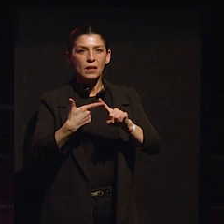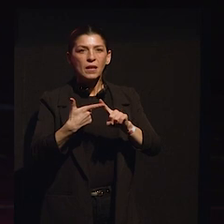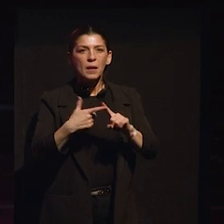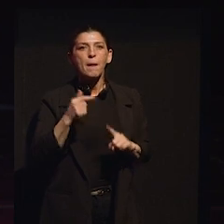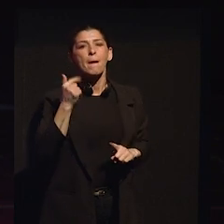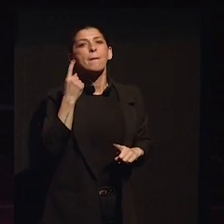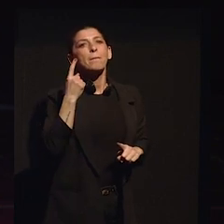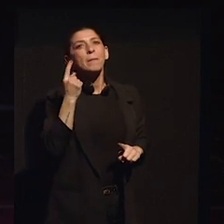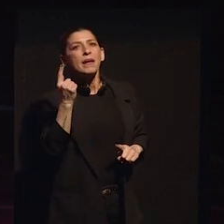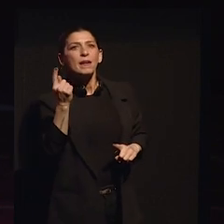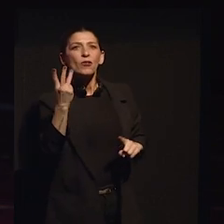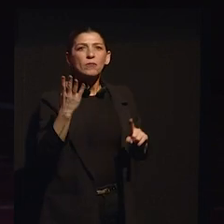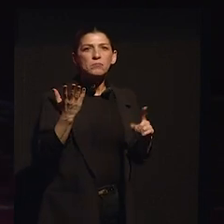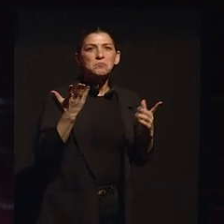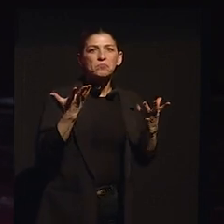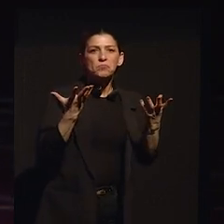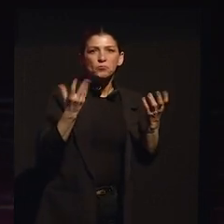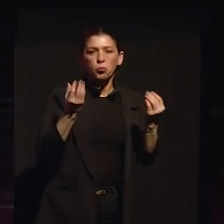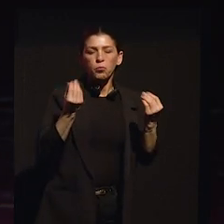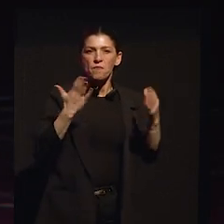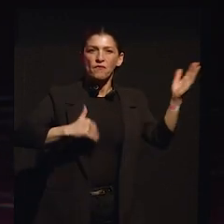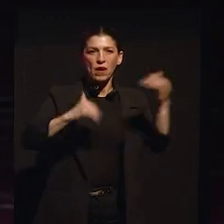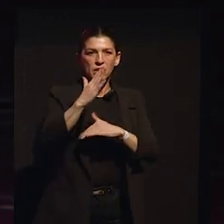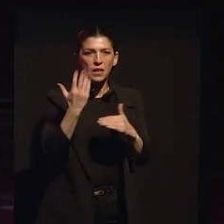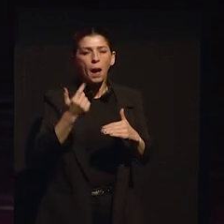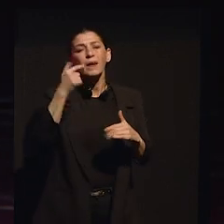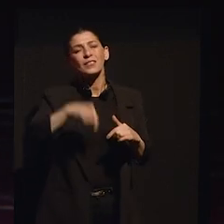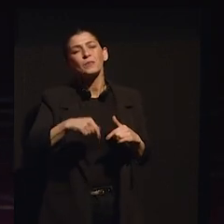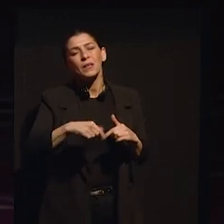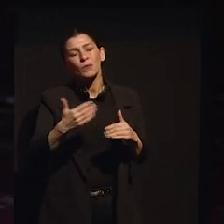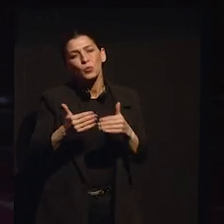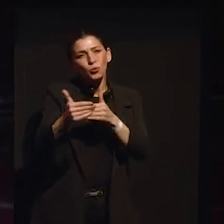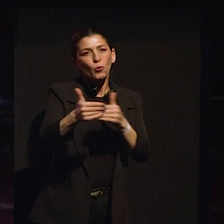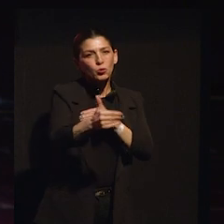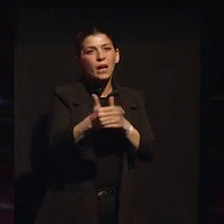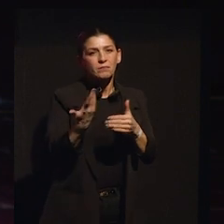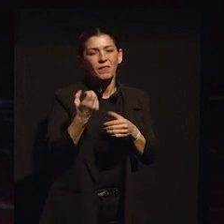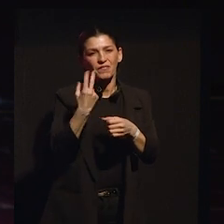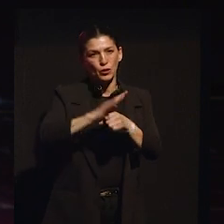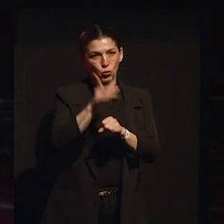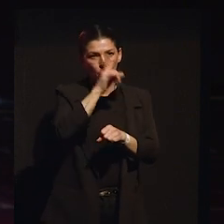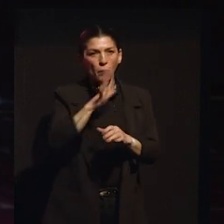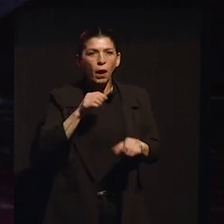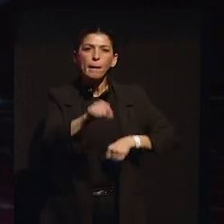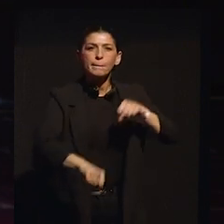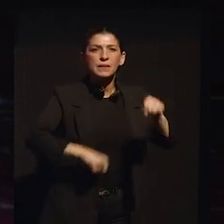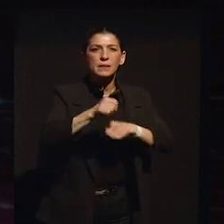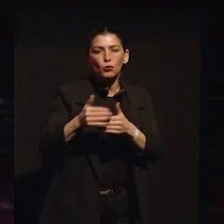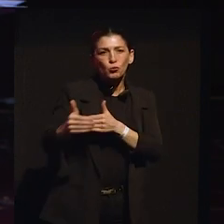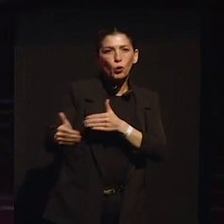Being all by myself is a wonderful thing. Second of all, even is we are more than one, a crowd, we go at a distance... Now we have